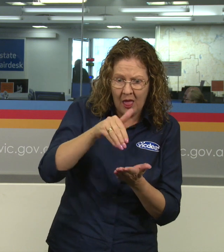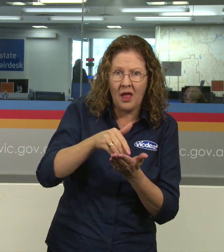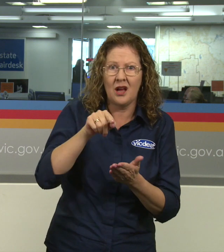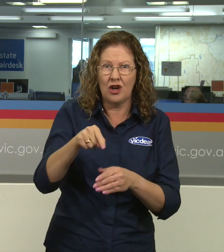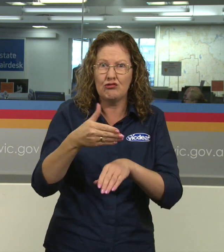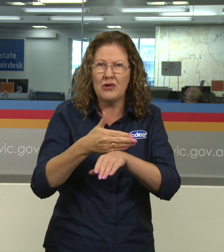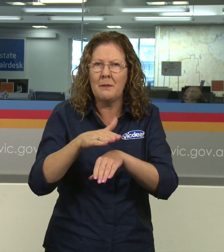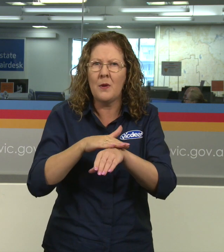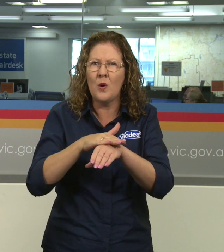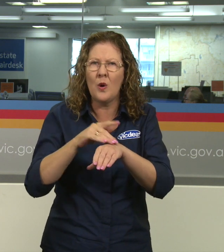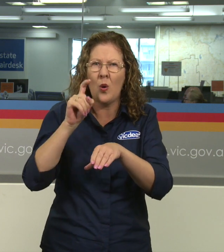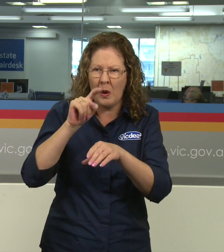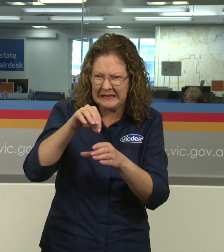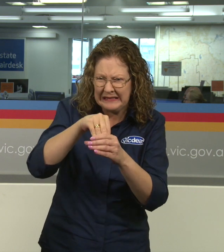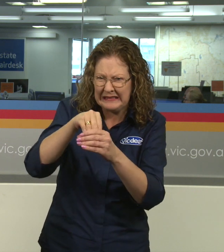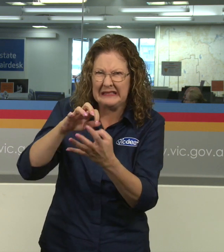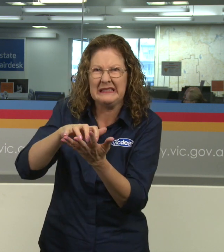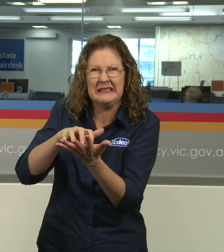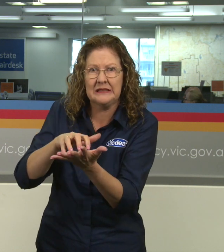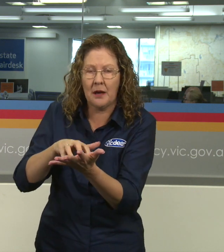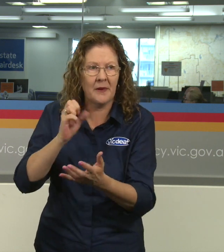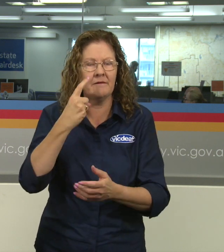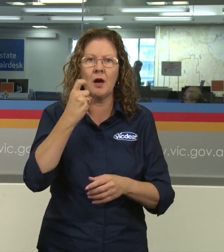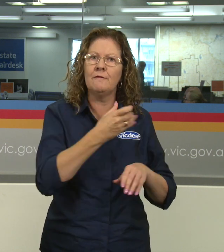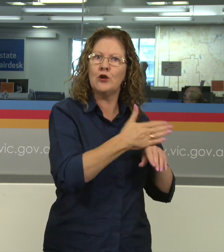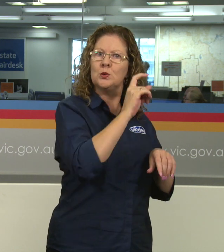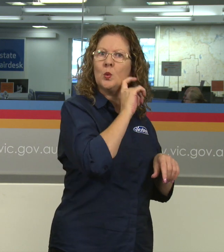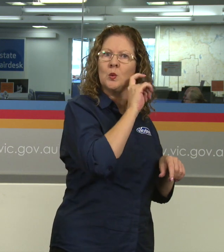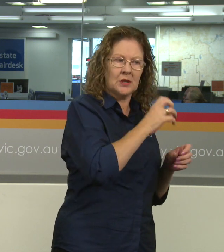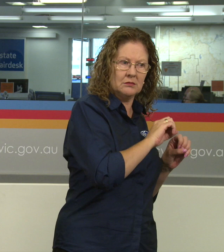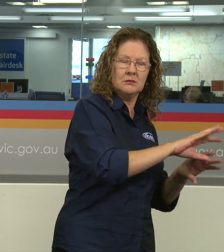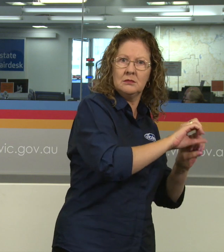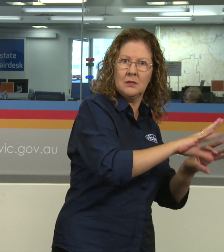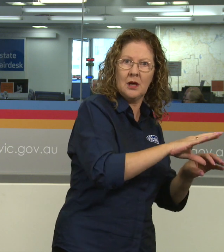to access alternative sources of water and avoid grazing pastures that have been recently